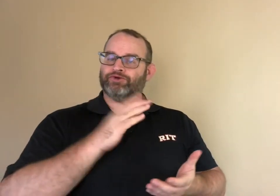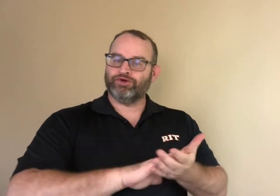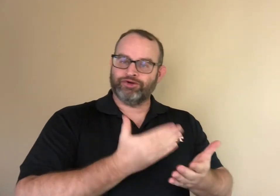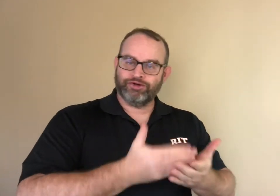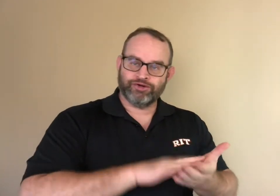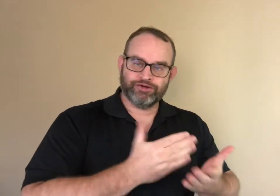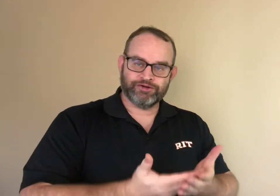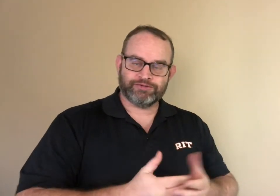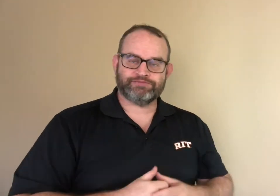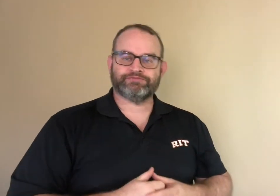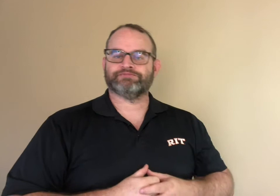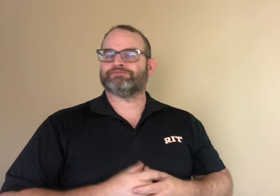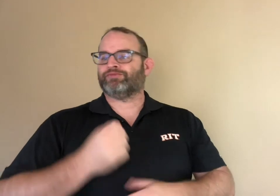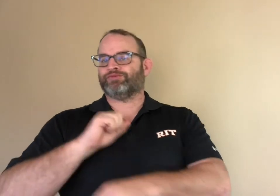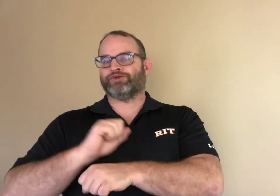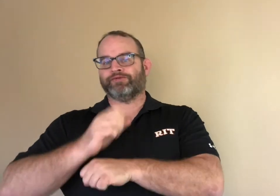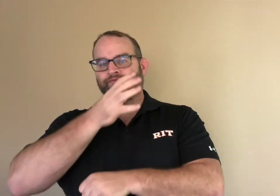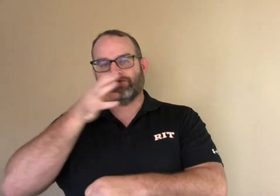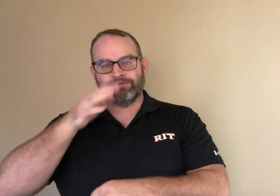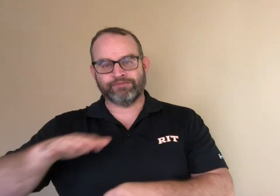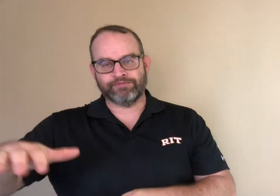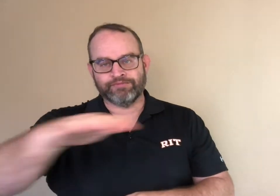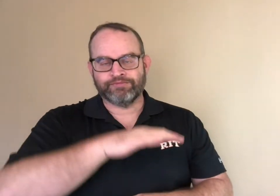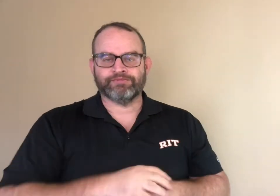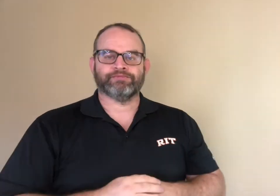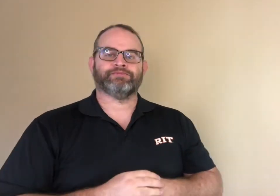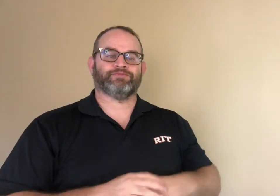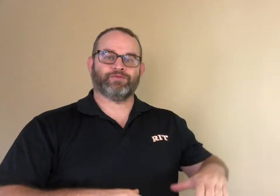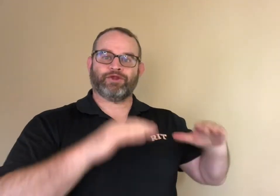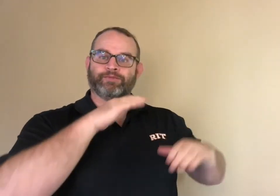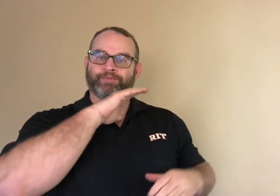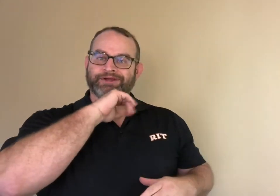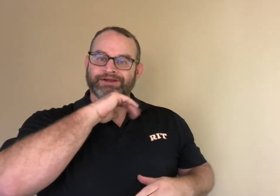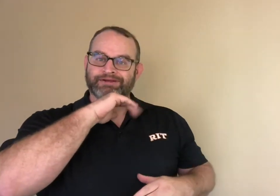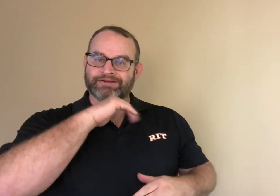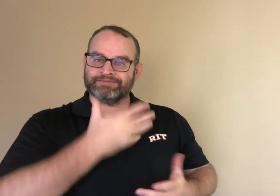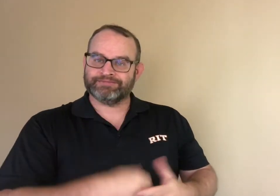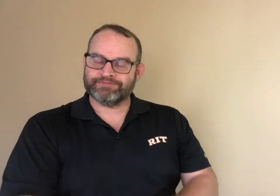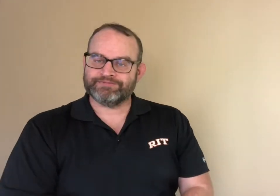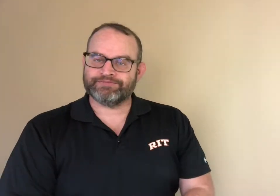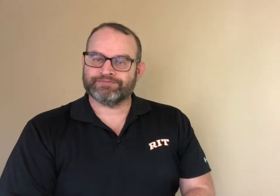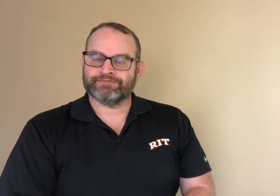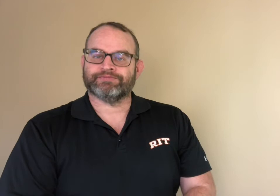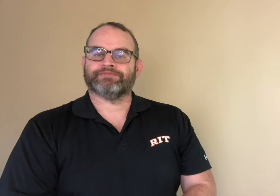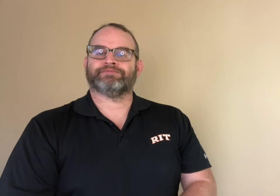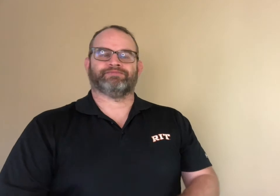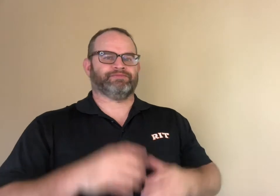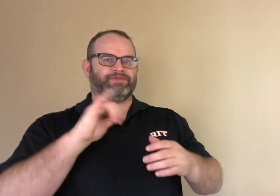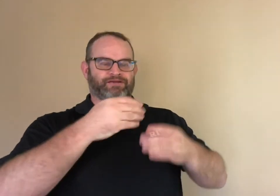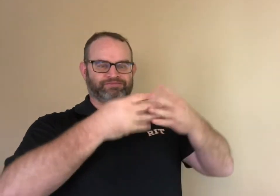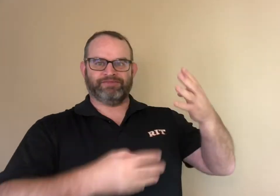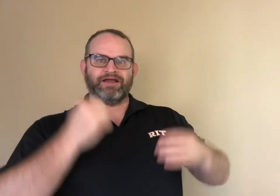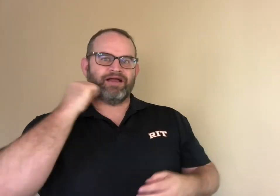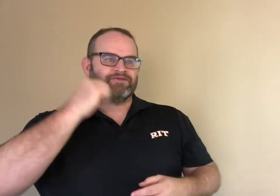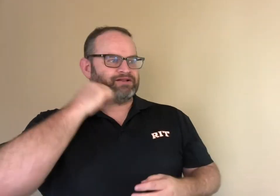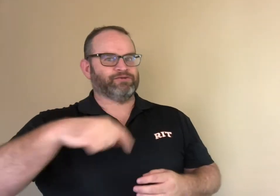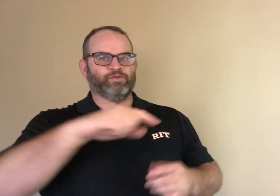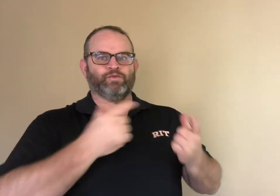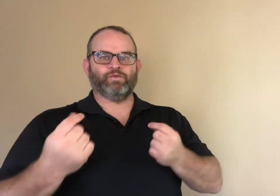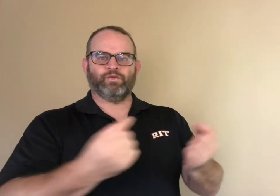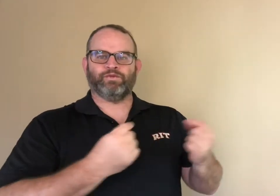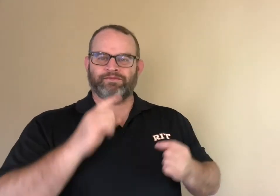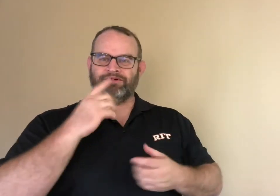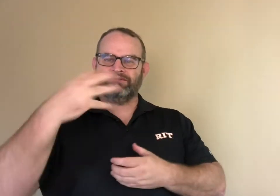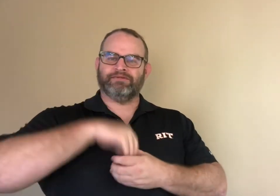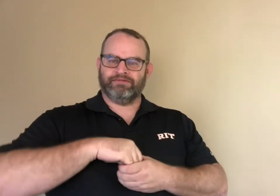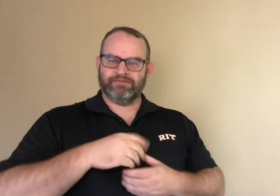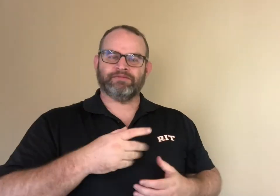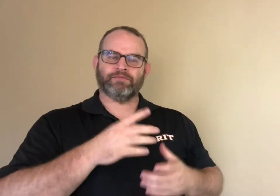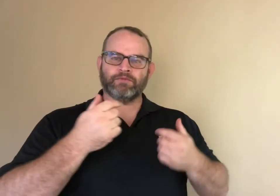such as cooking, farming, raising pigs, and the likes of daily activities.